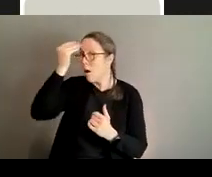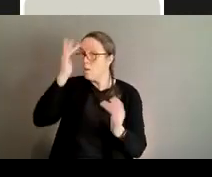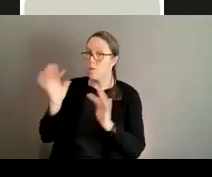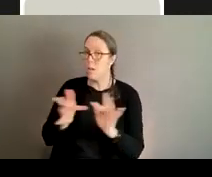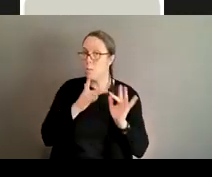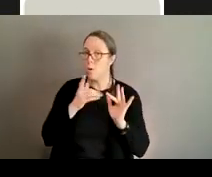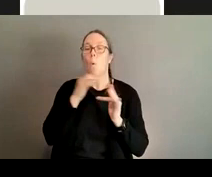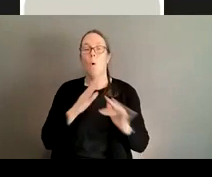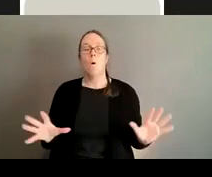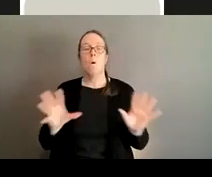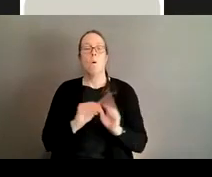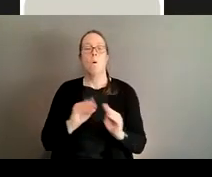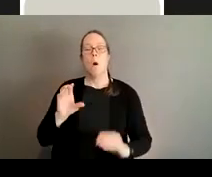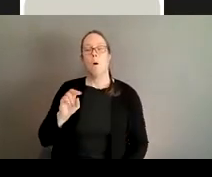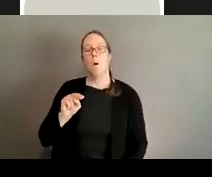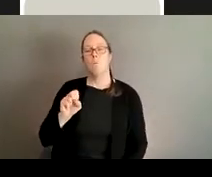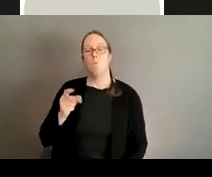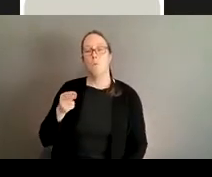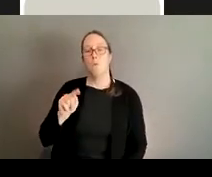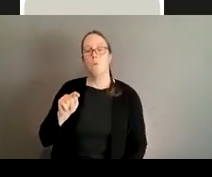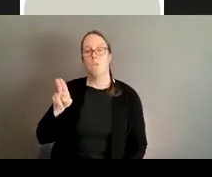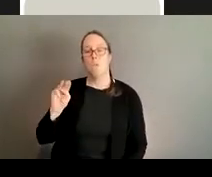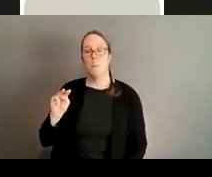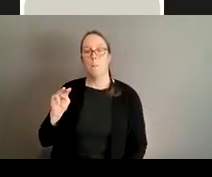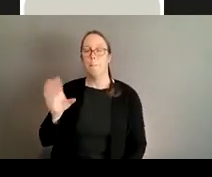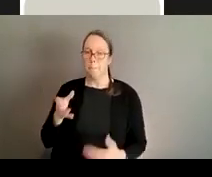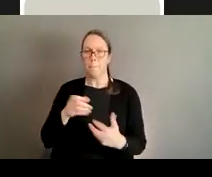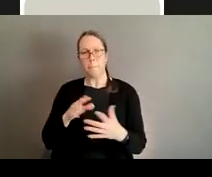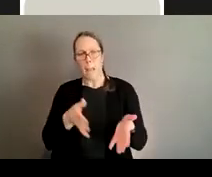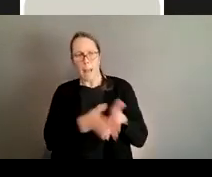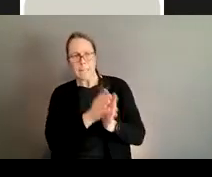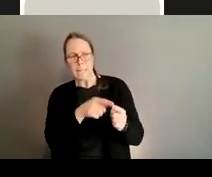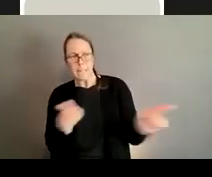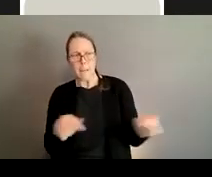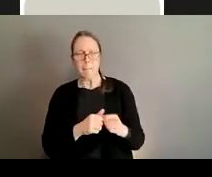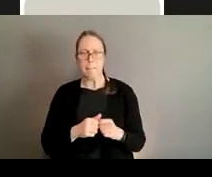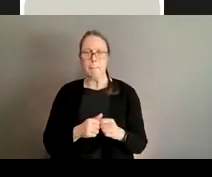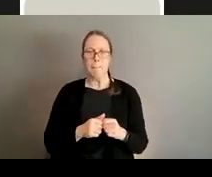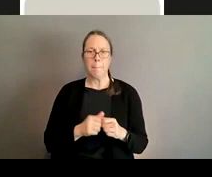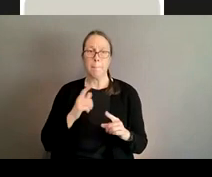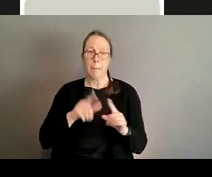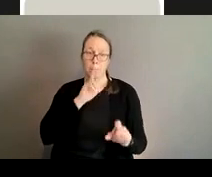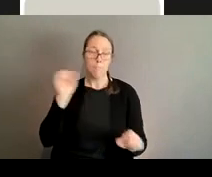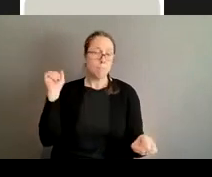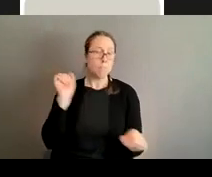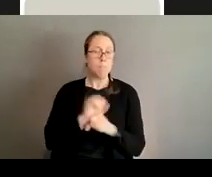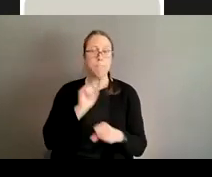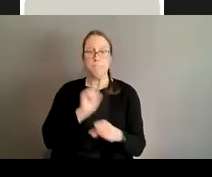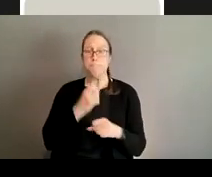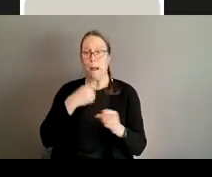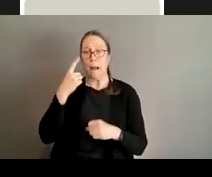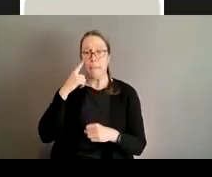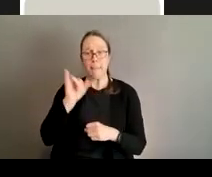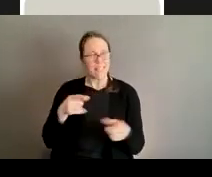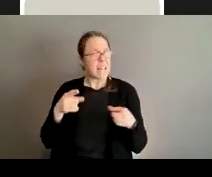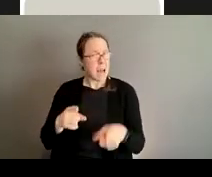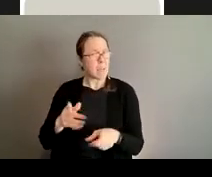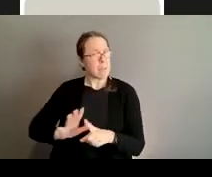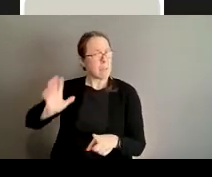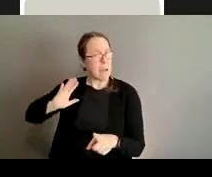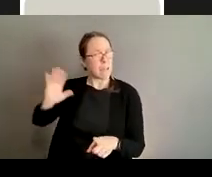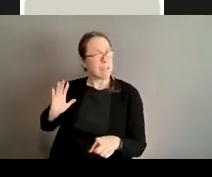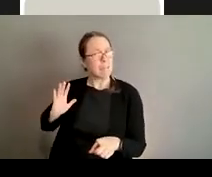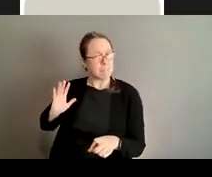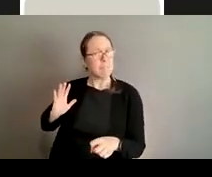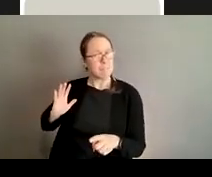you might throw it out to them. But absolutely I think that has happened in the past. I know